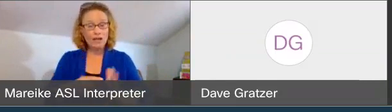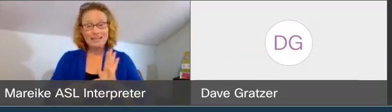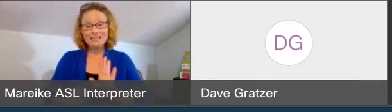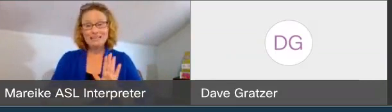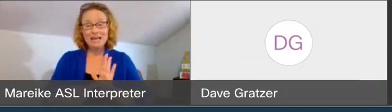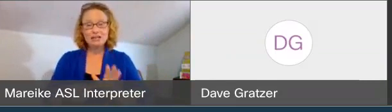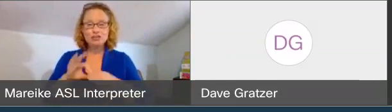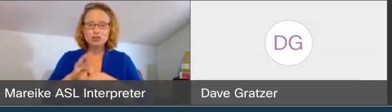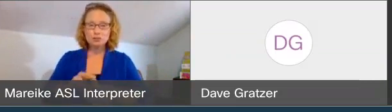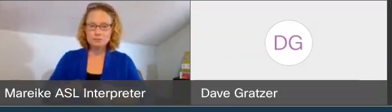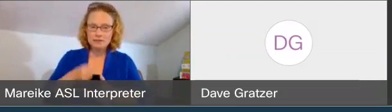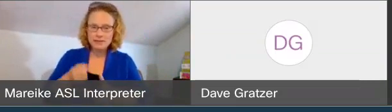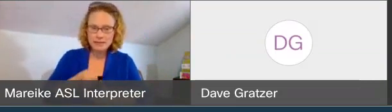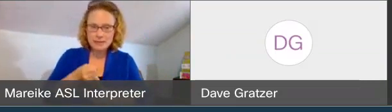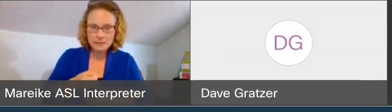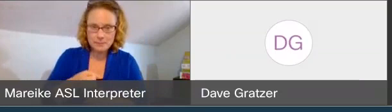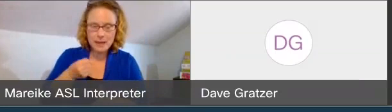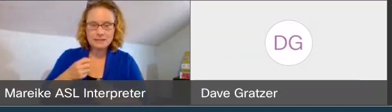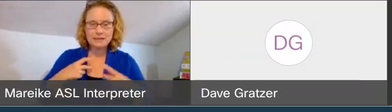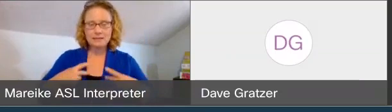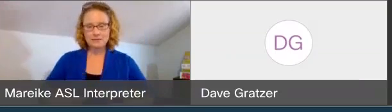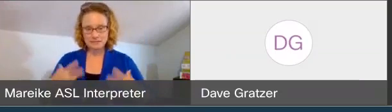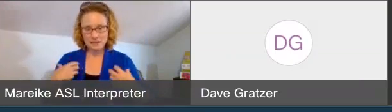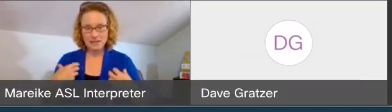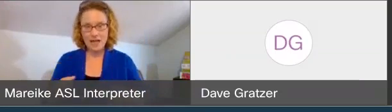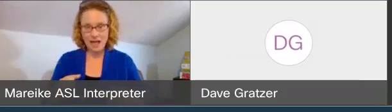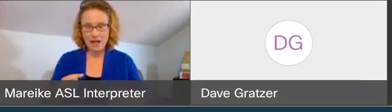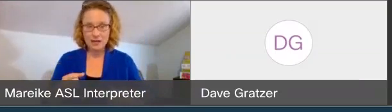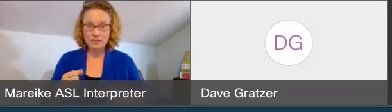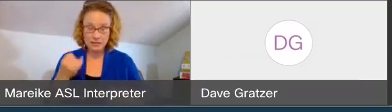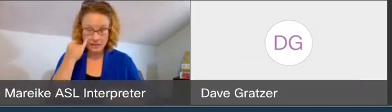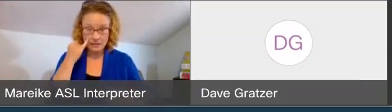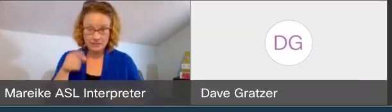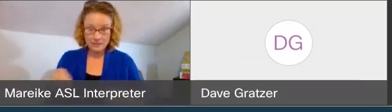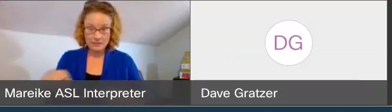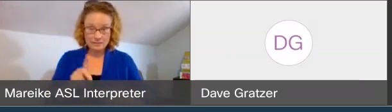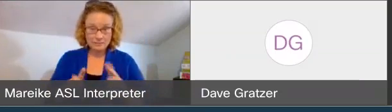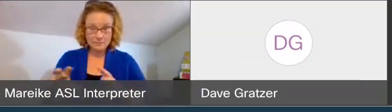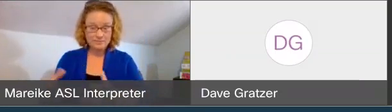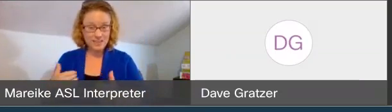impacting the physical health sense? These individuals do have some pretty serious physical